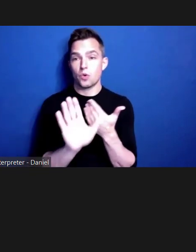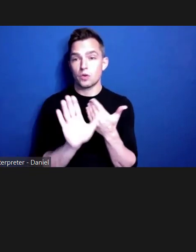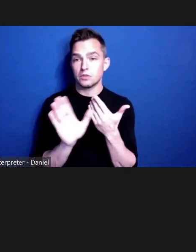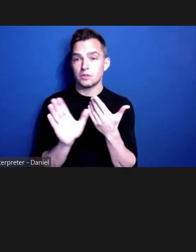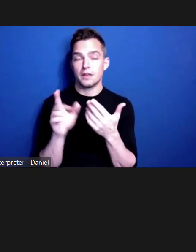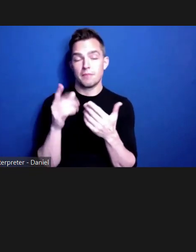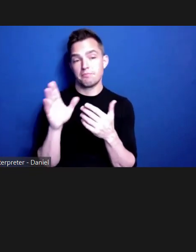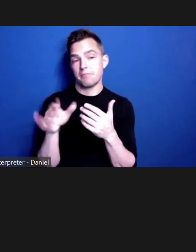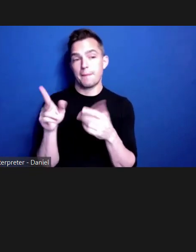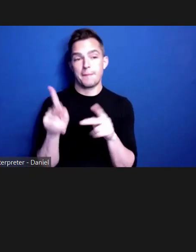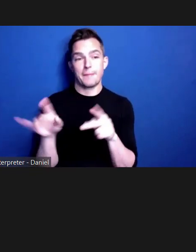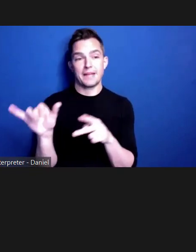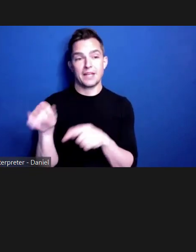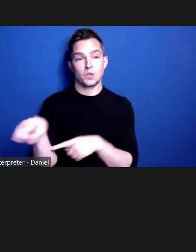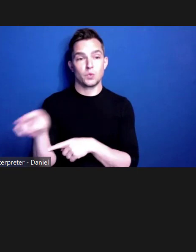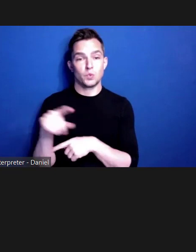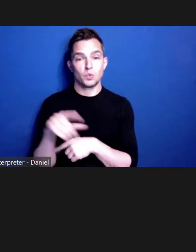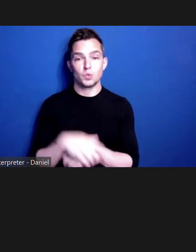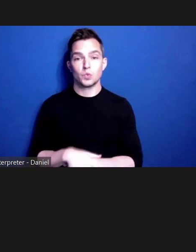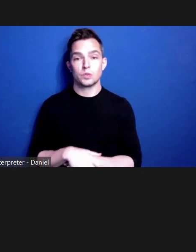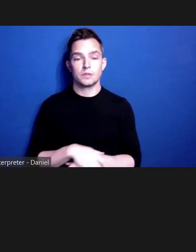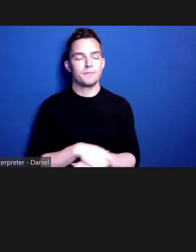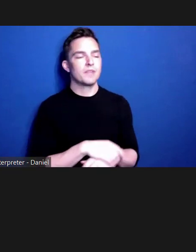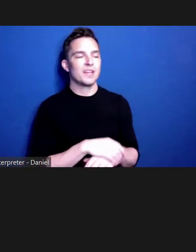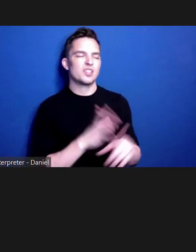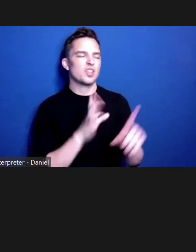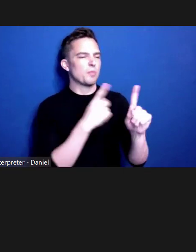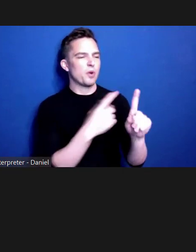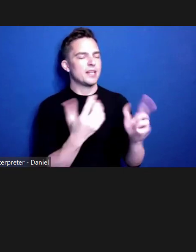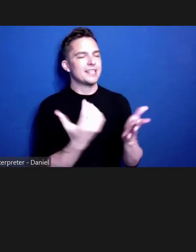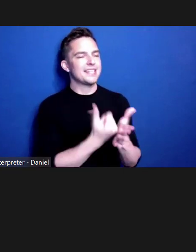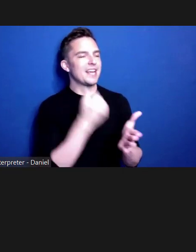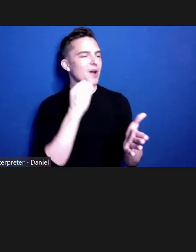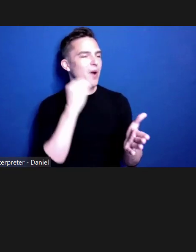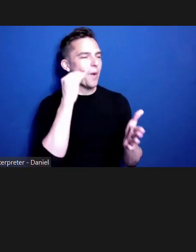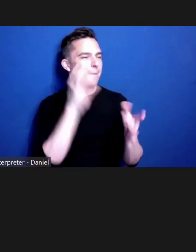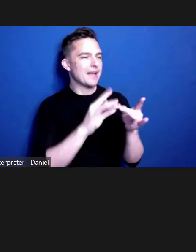William Eiserman: So, the take-home message is this, unless a